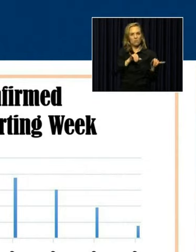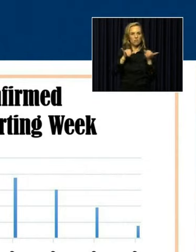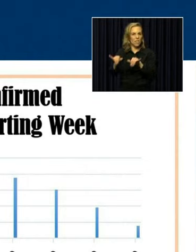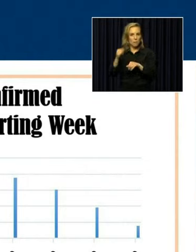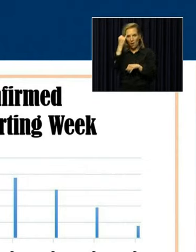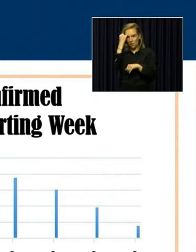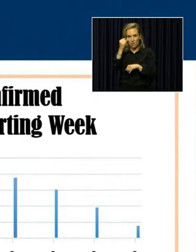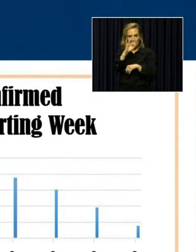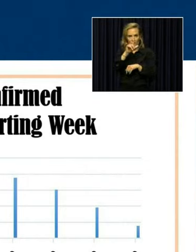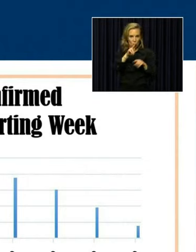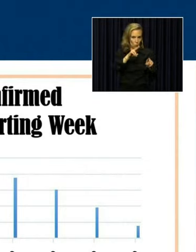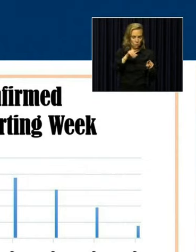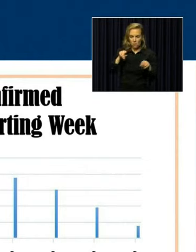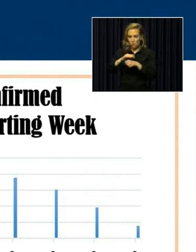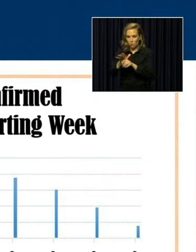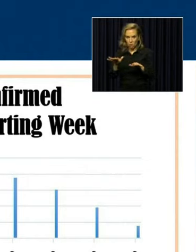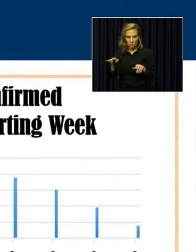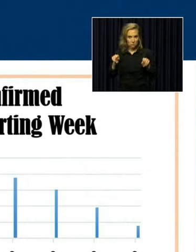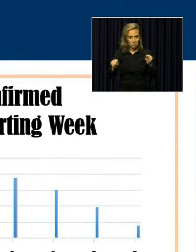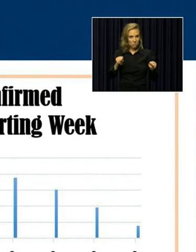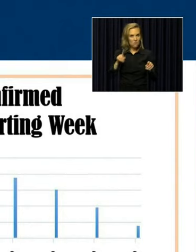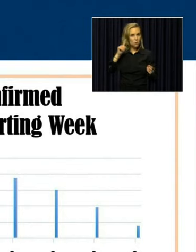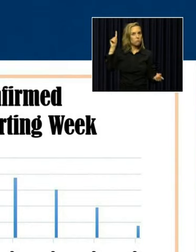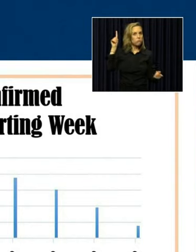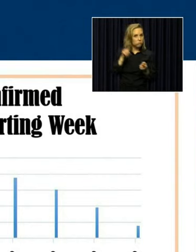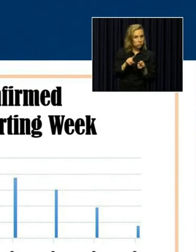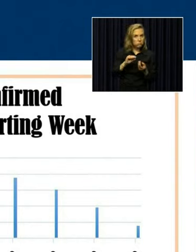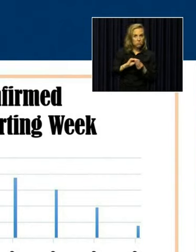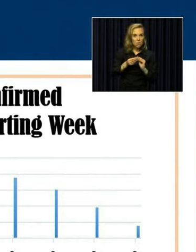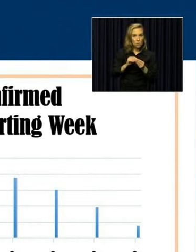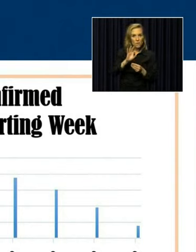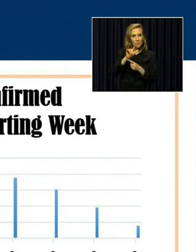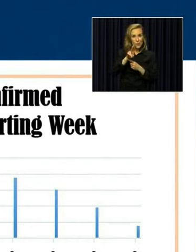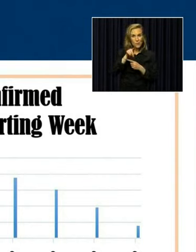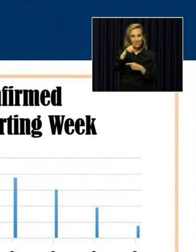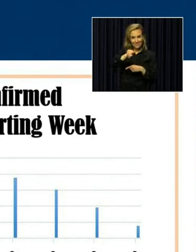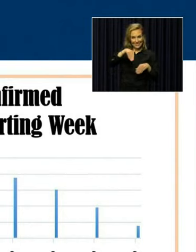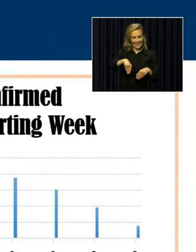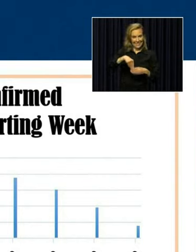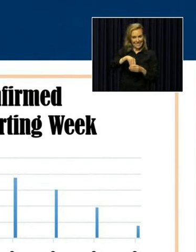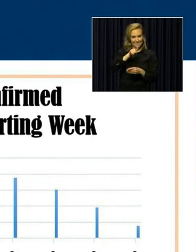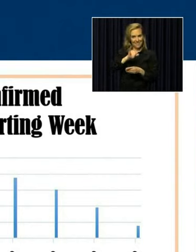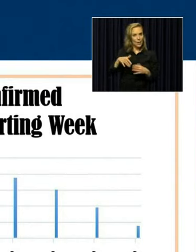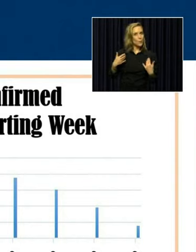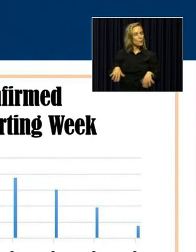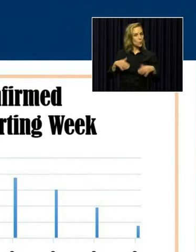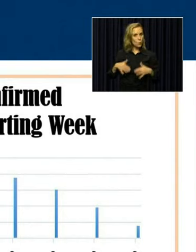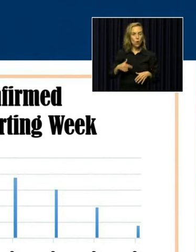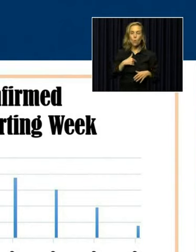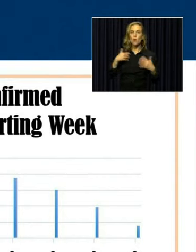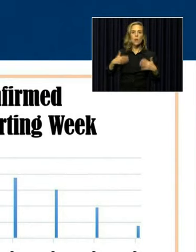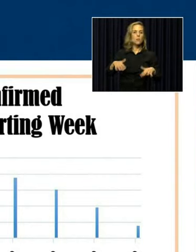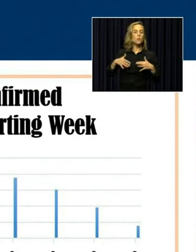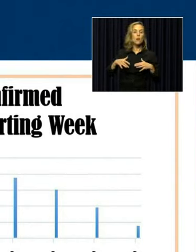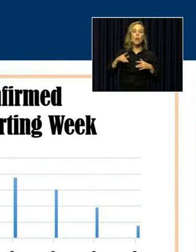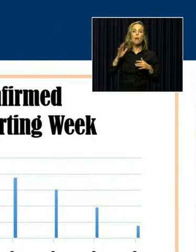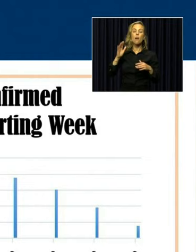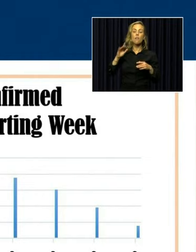KENTUCKIANS. AND I HAVE TO TALK ABOUT SOME OF THE ONES THAT AREN'T. BUT WHAT I DON'T TALK ABOUT ENOUGH IS THE GREAT JOB YOU ALL ARE DOING.